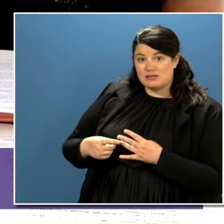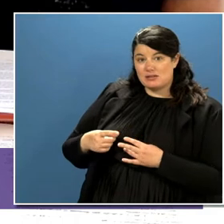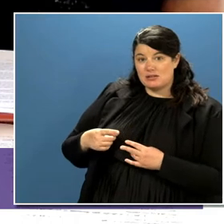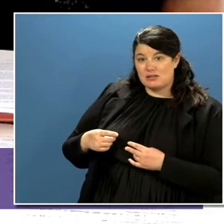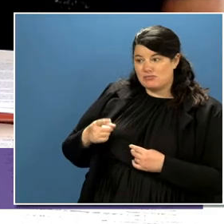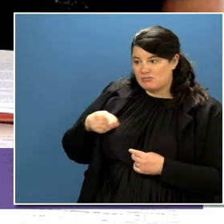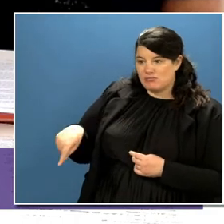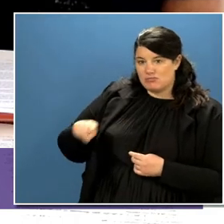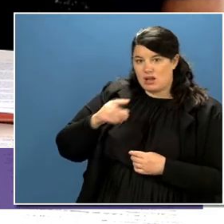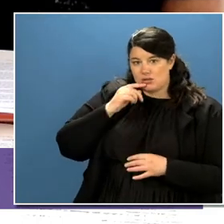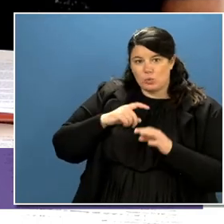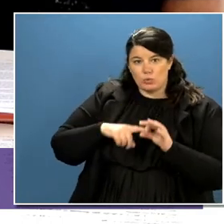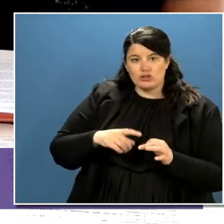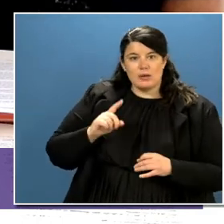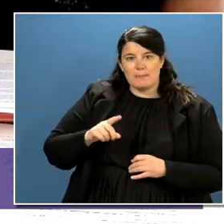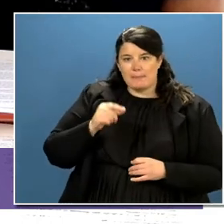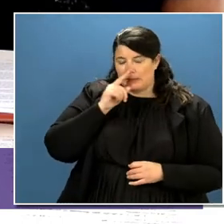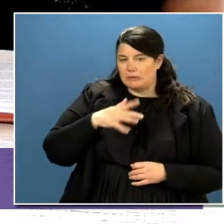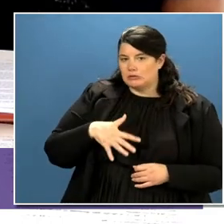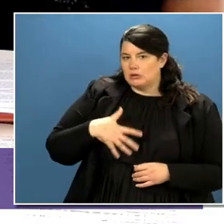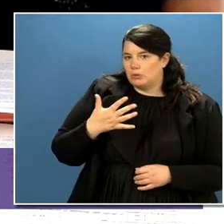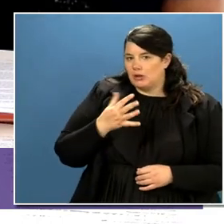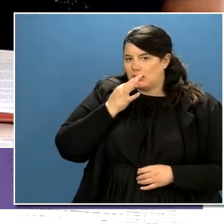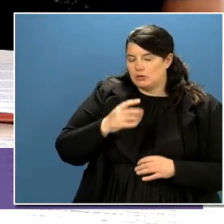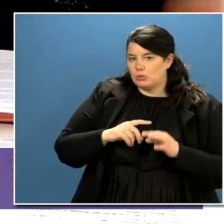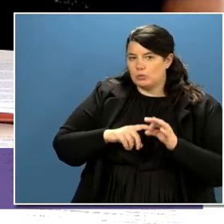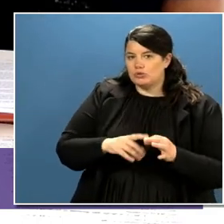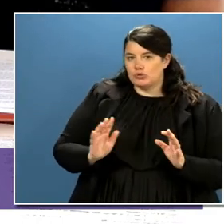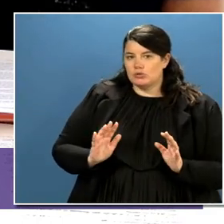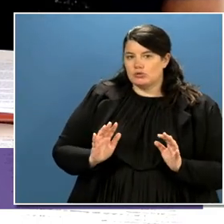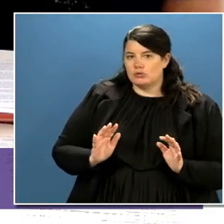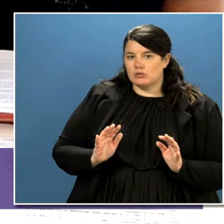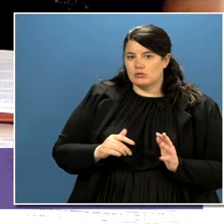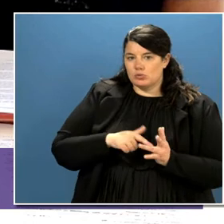Some people get really scared to ask the questions to a person with disability,